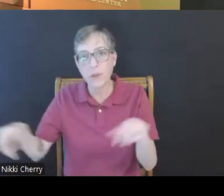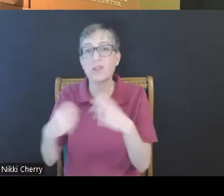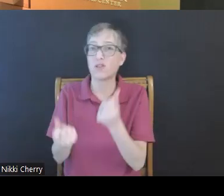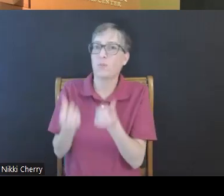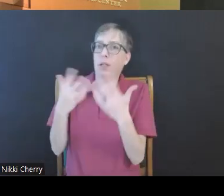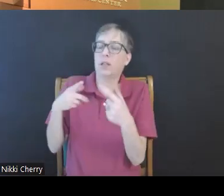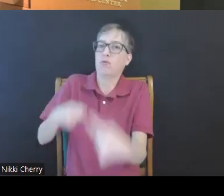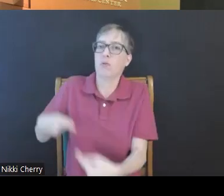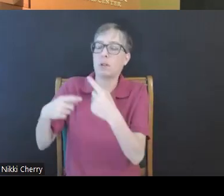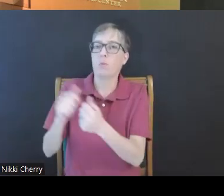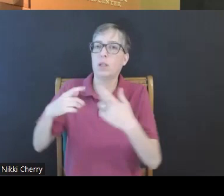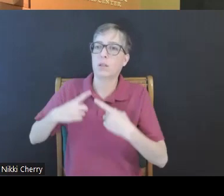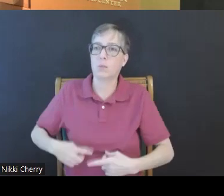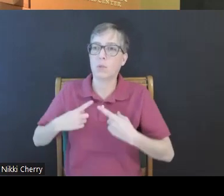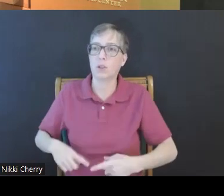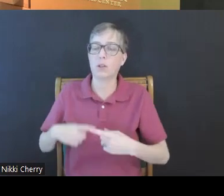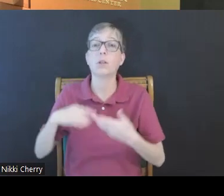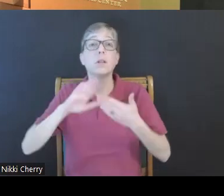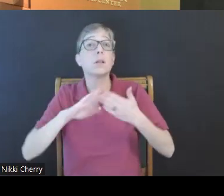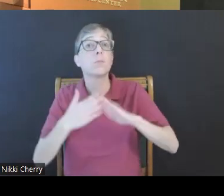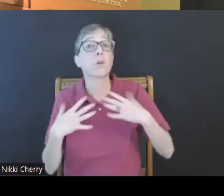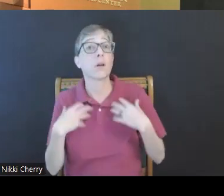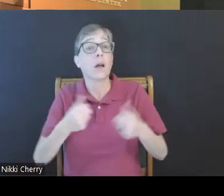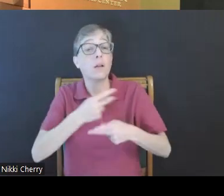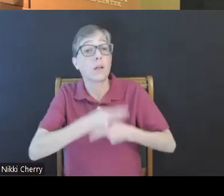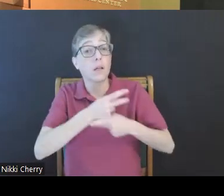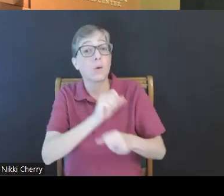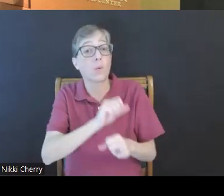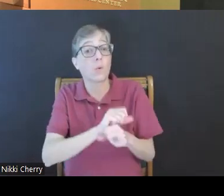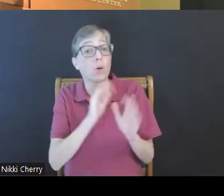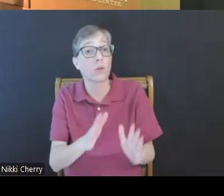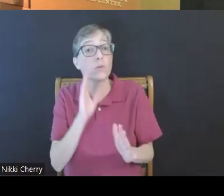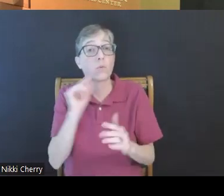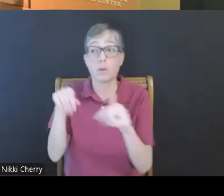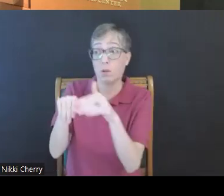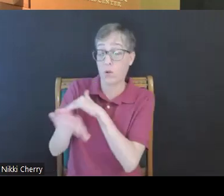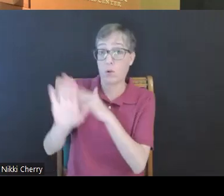these community health workers would go into these people's homes and say I'm here helping to talk to